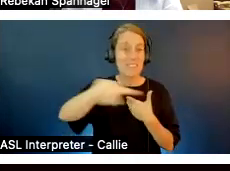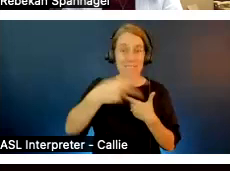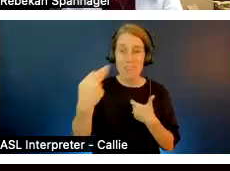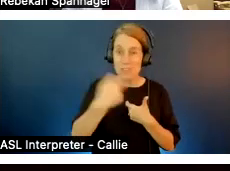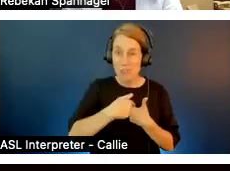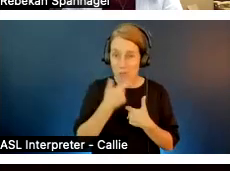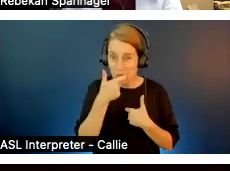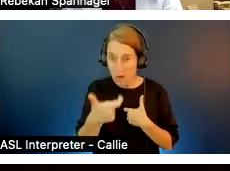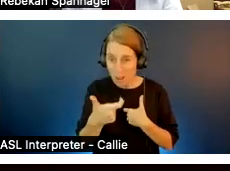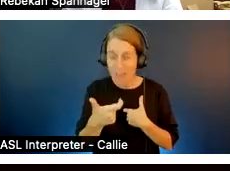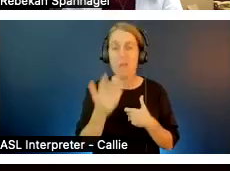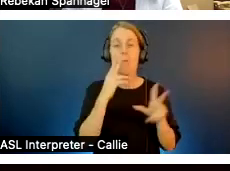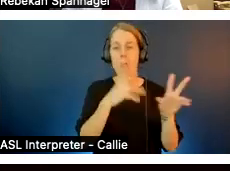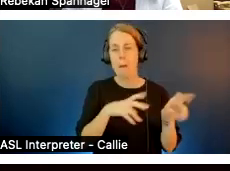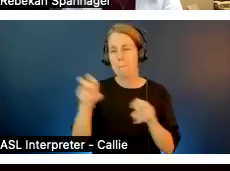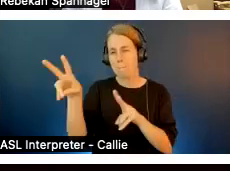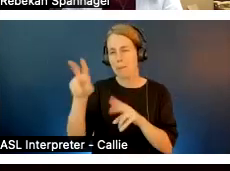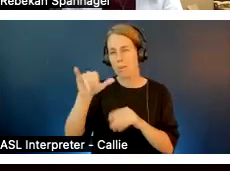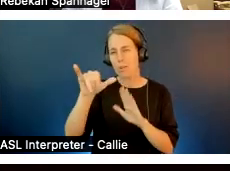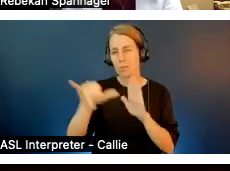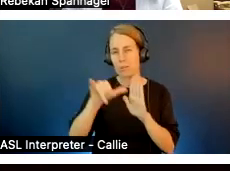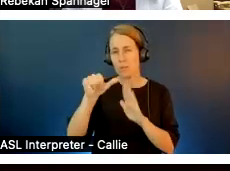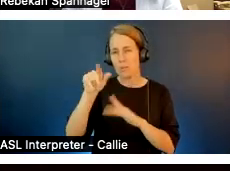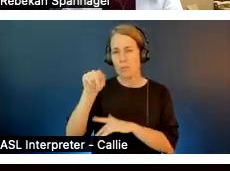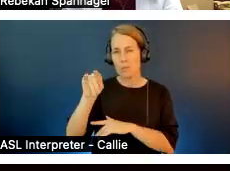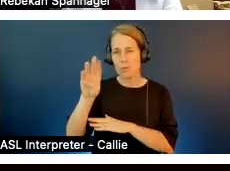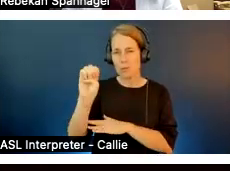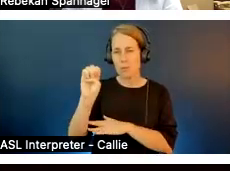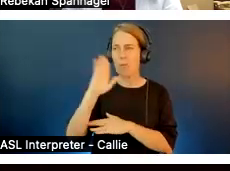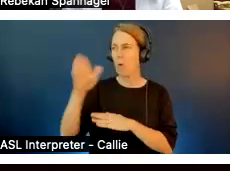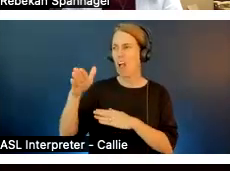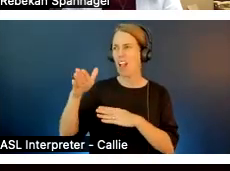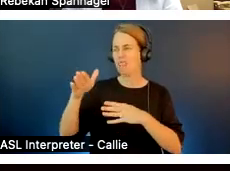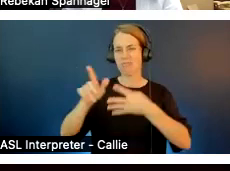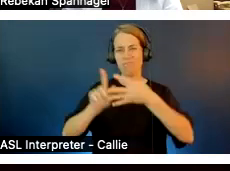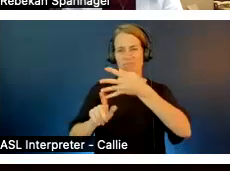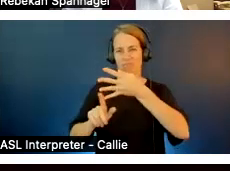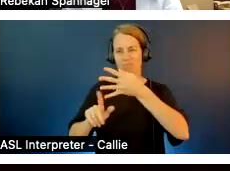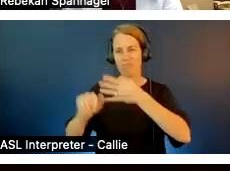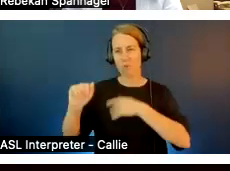by probably the end of the month um if you want to go back and revisit it or share it with anyone